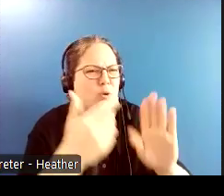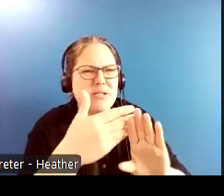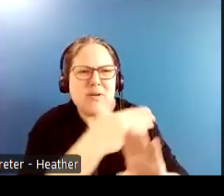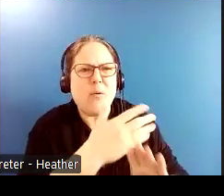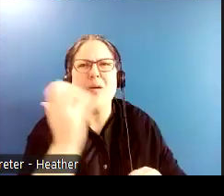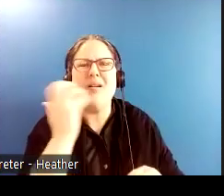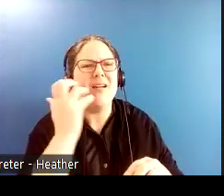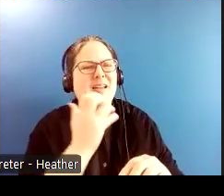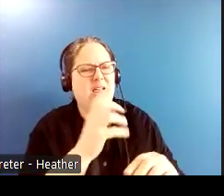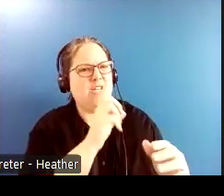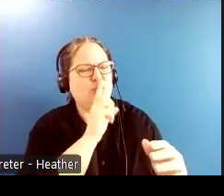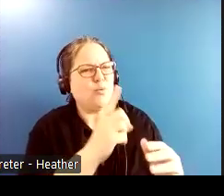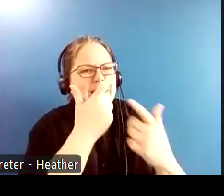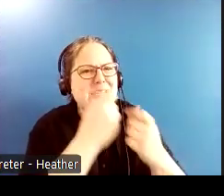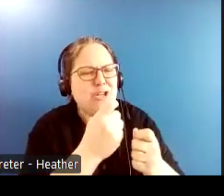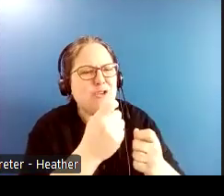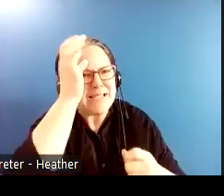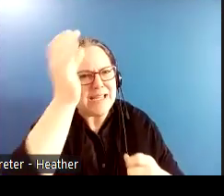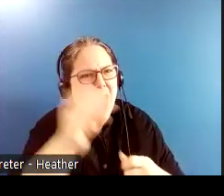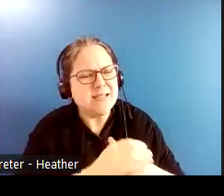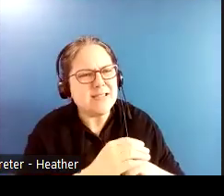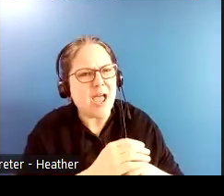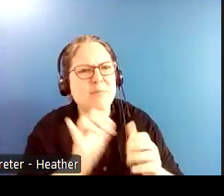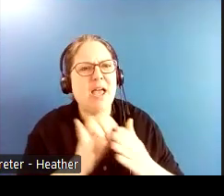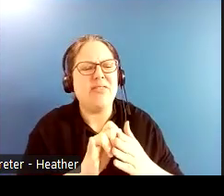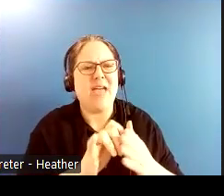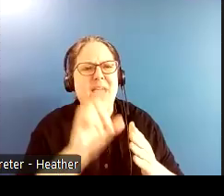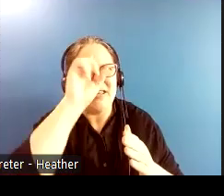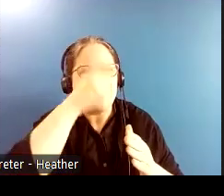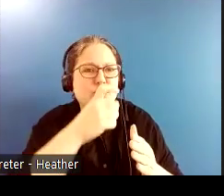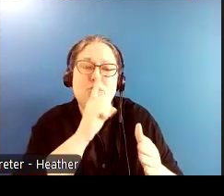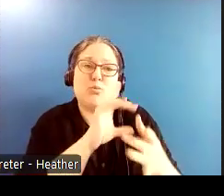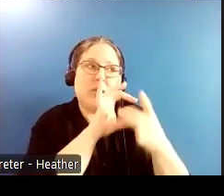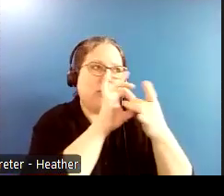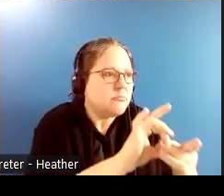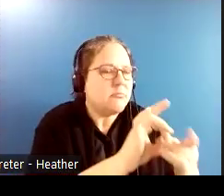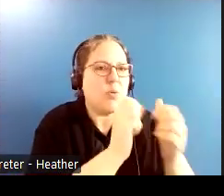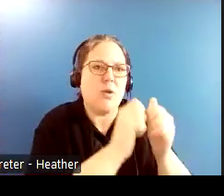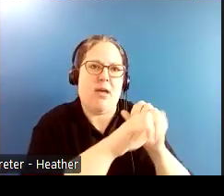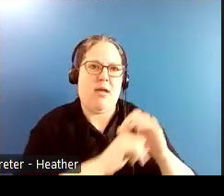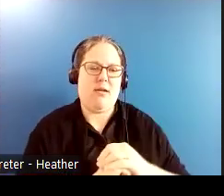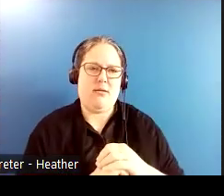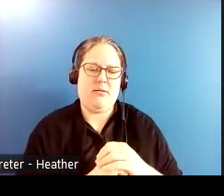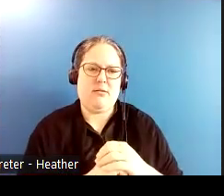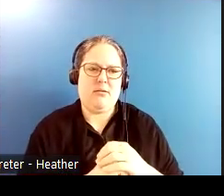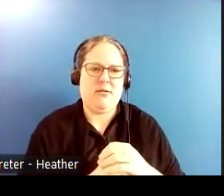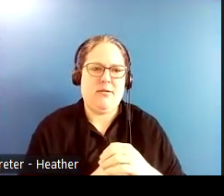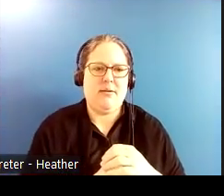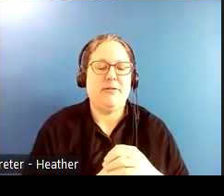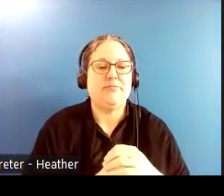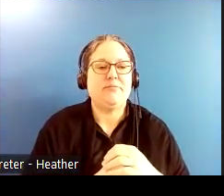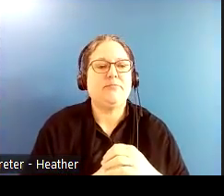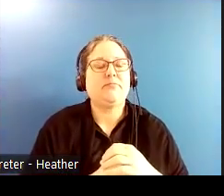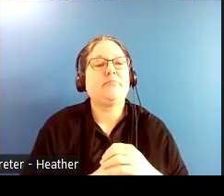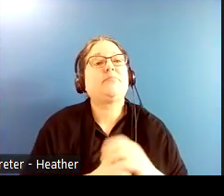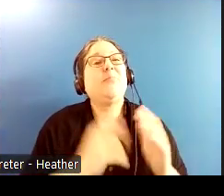is a novel concept uh that the ancients attached themselves to and they use it mostly for practical